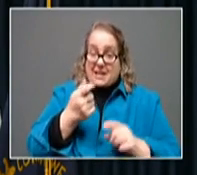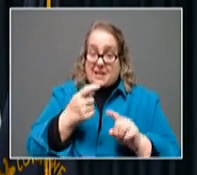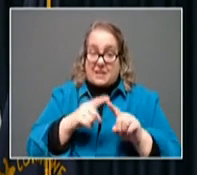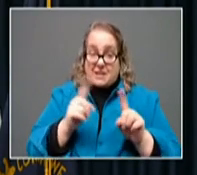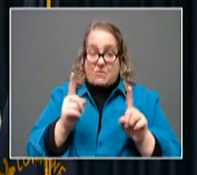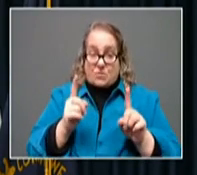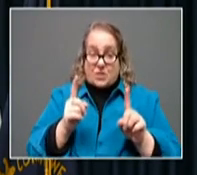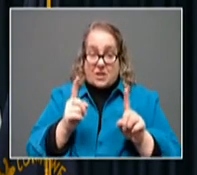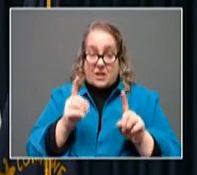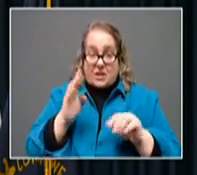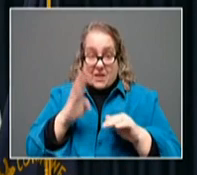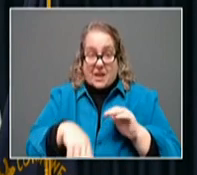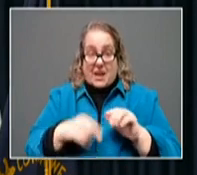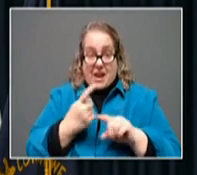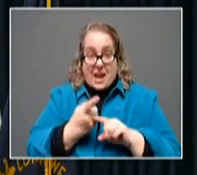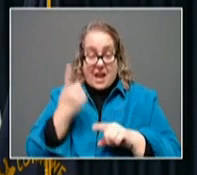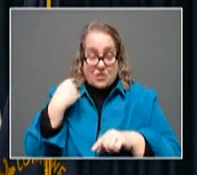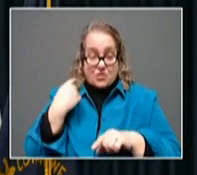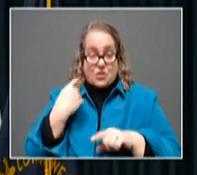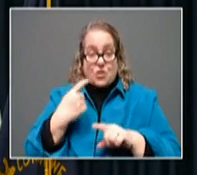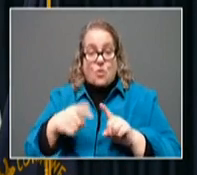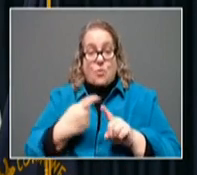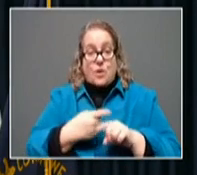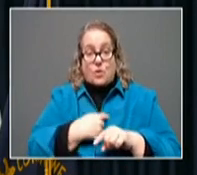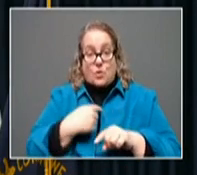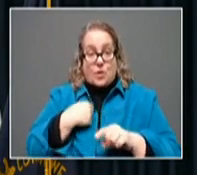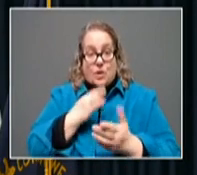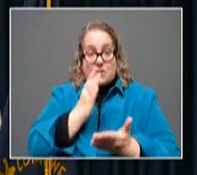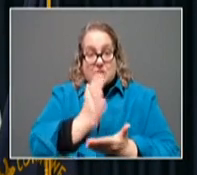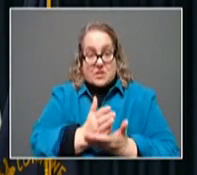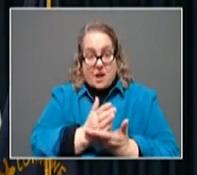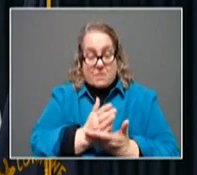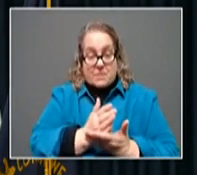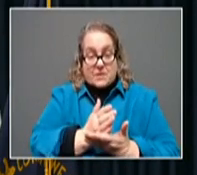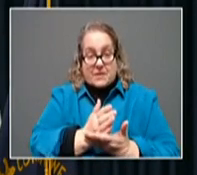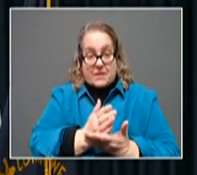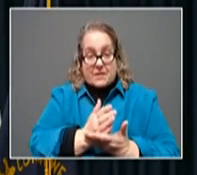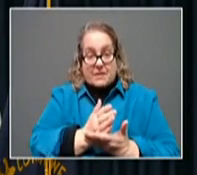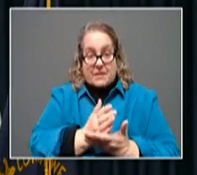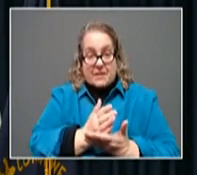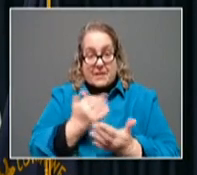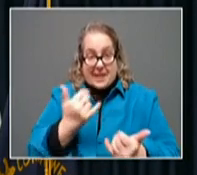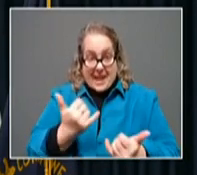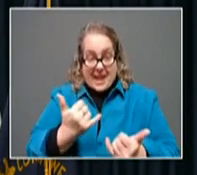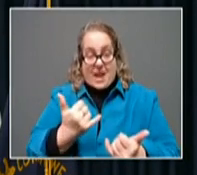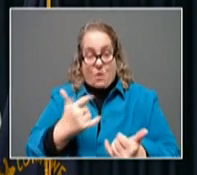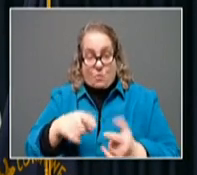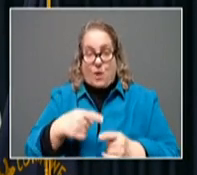last year when we were stopping these in that we just know that that there is